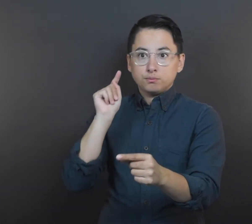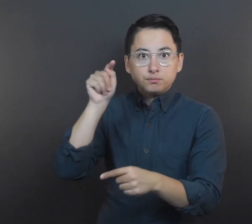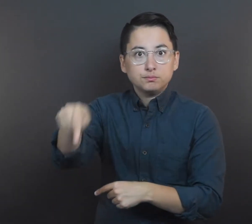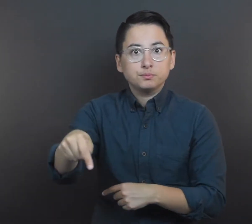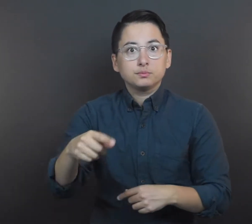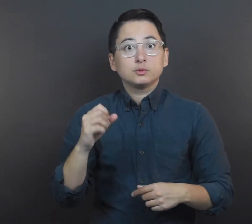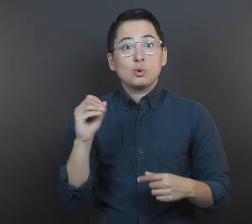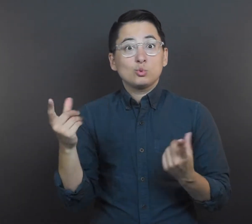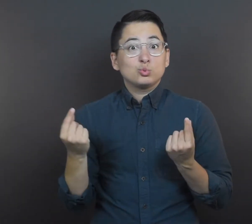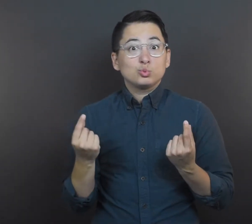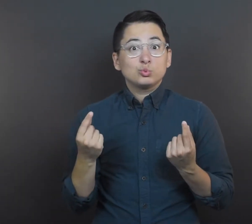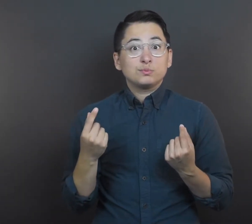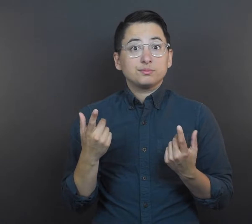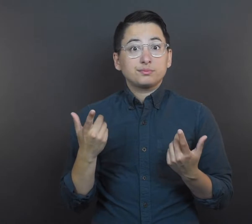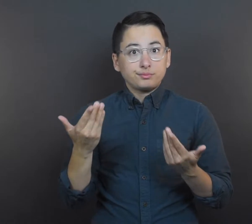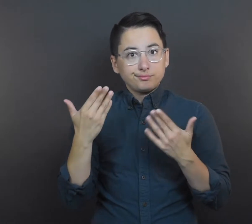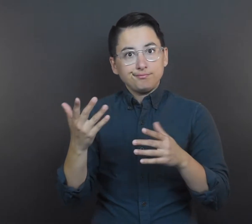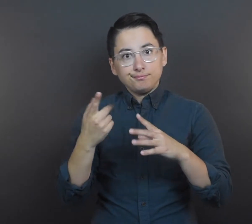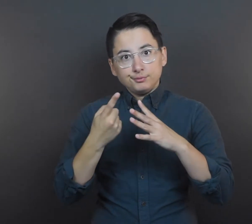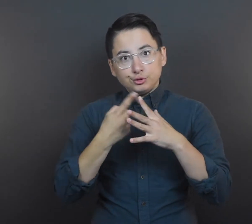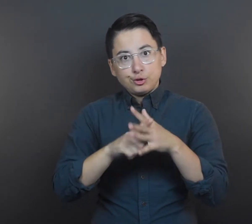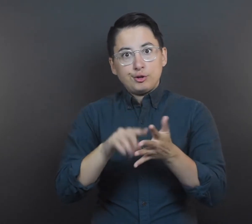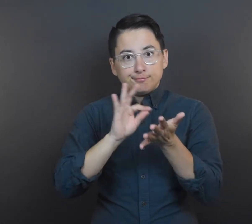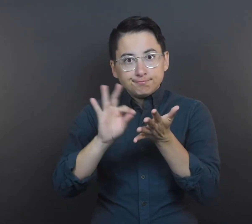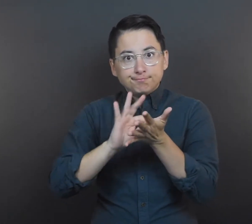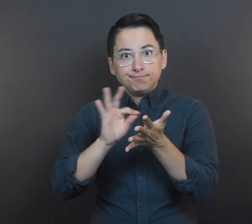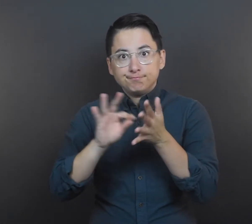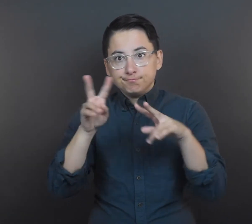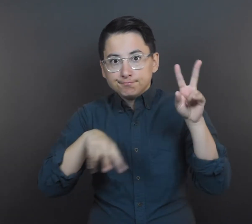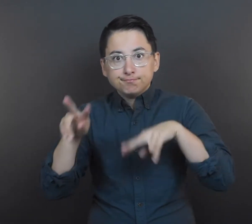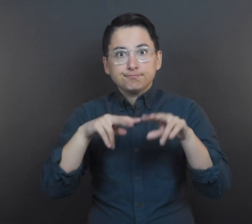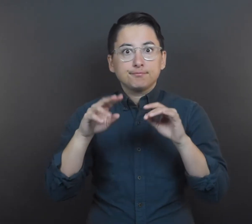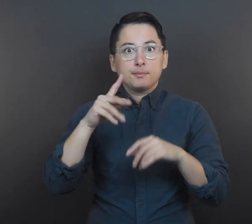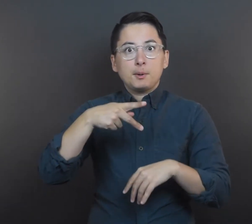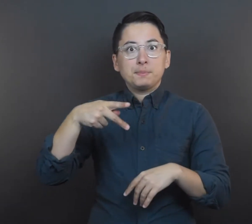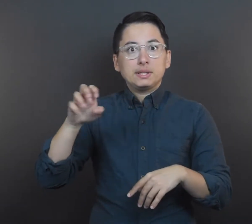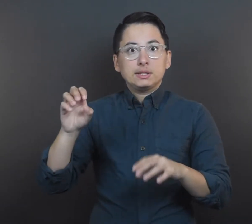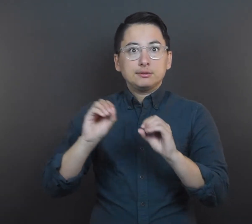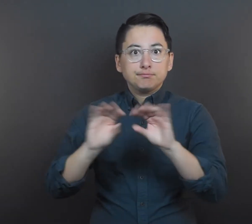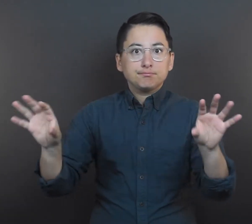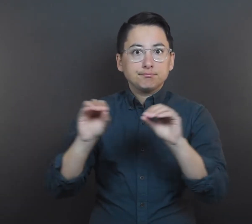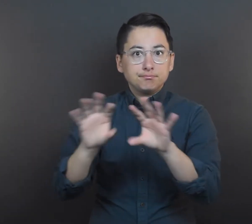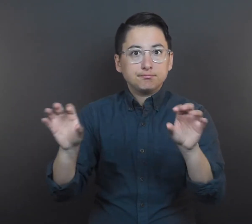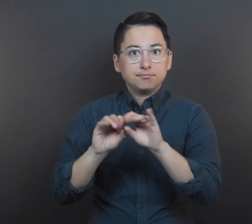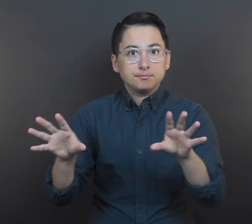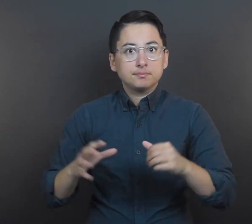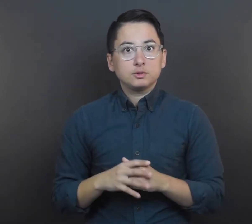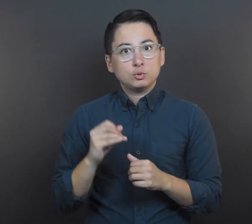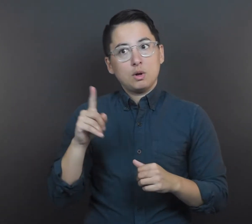Being able to provide such a large quantity of badly needed PPE was my way of contributing